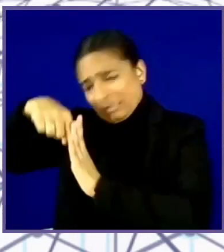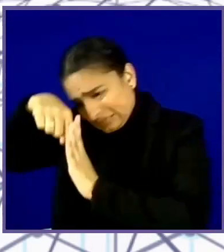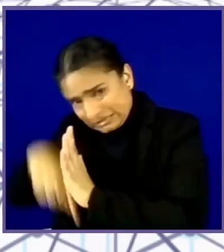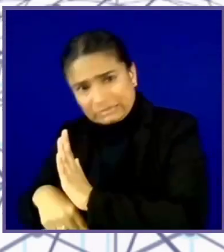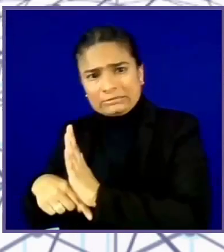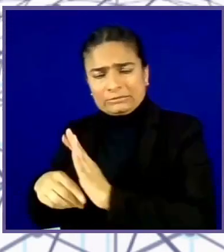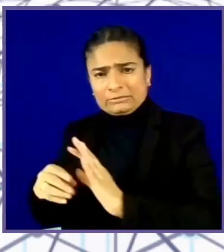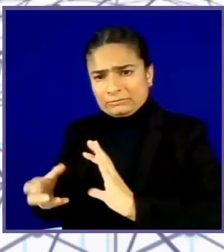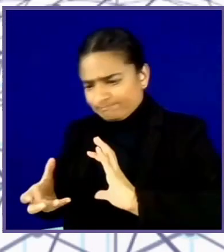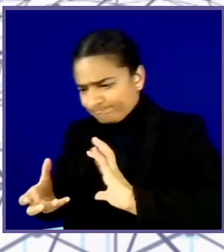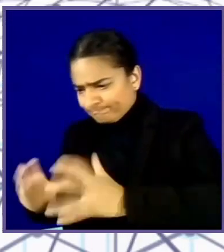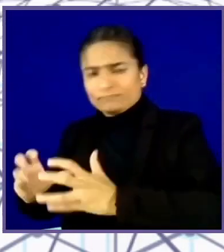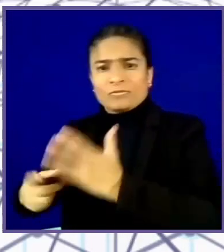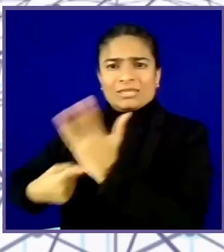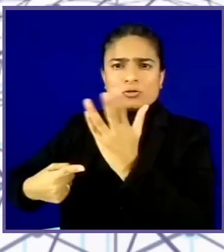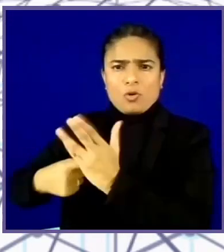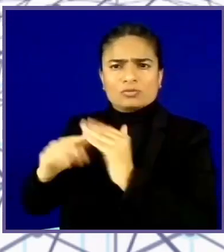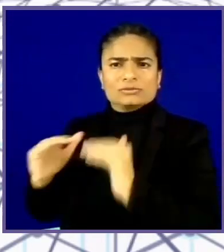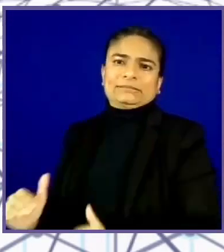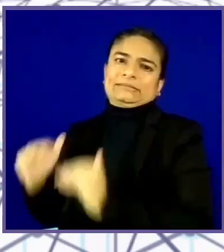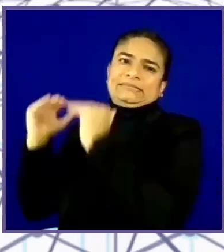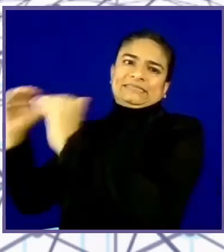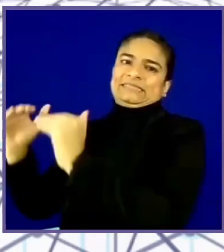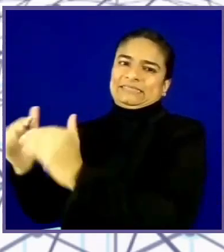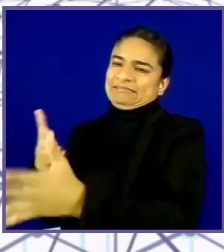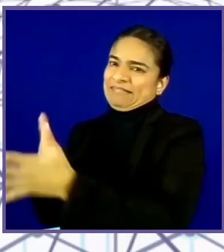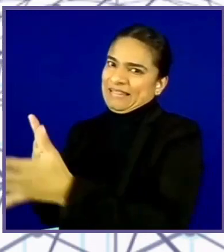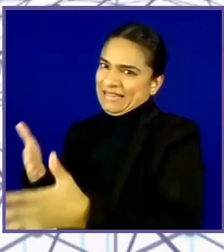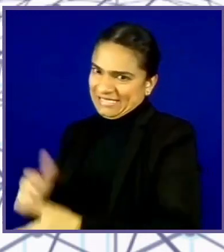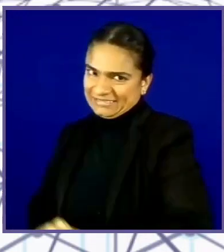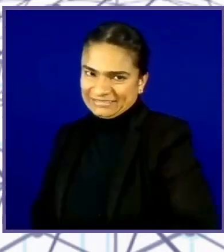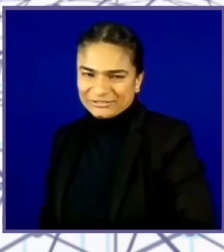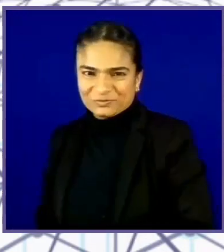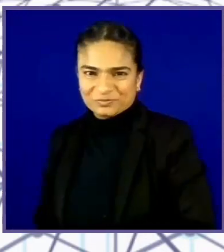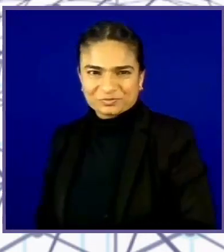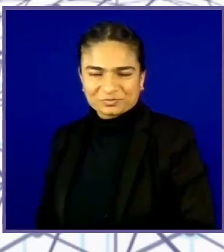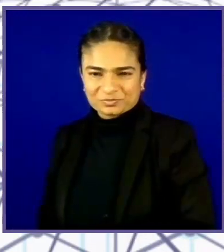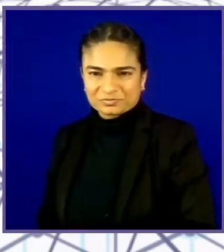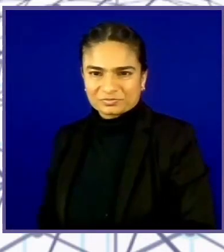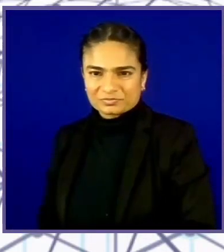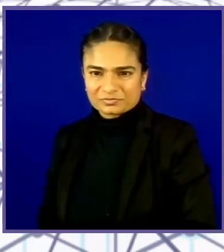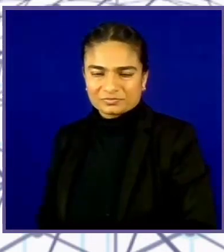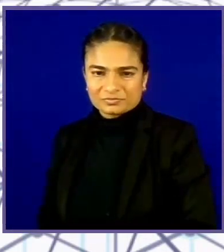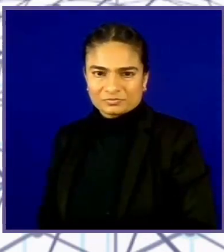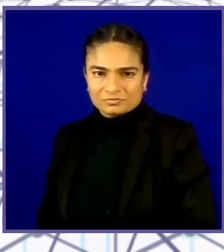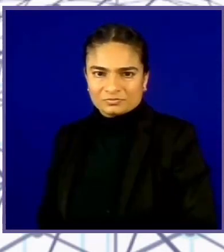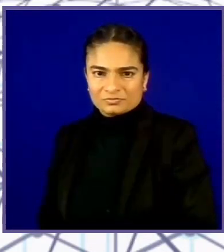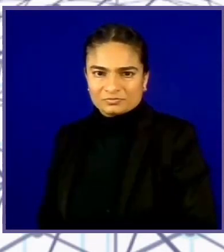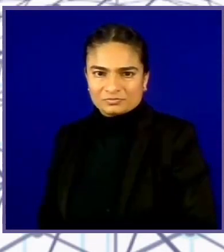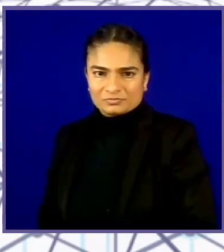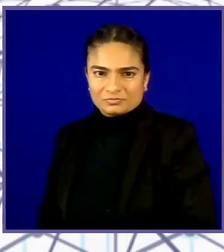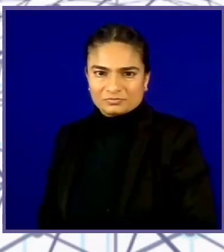Developing a device to solve a local problem using local resources man material machine